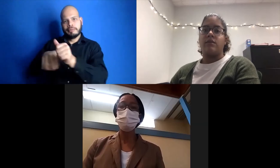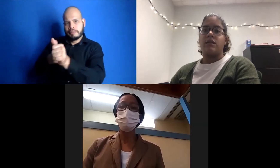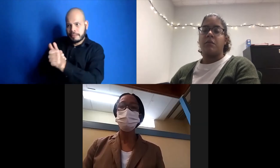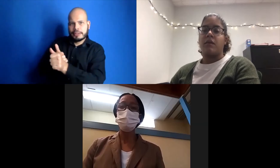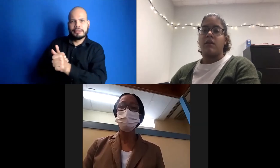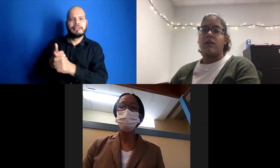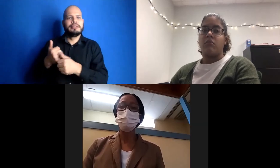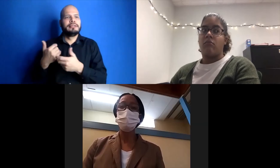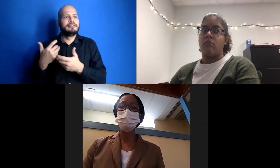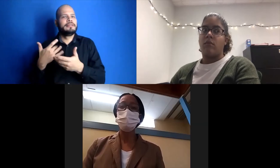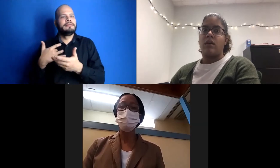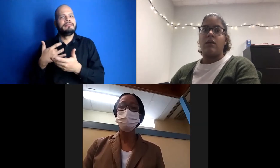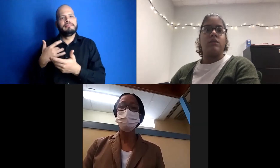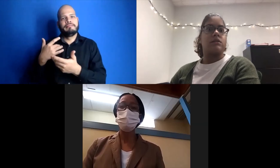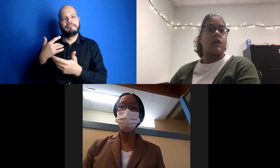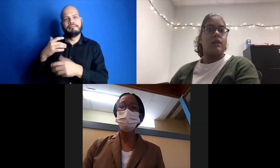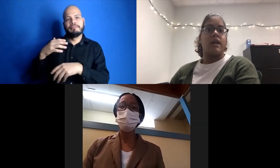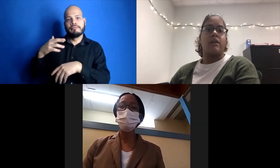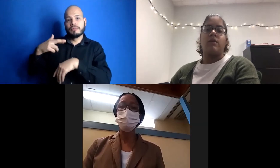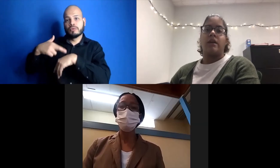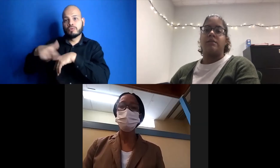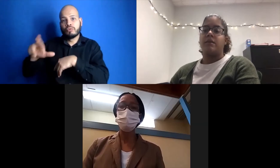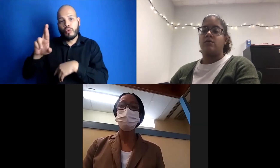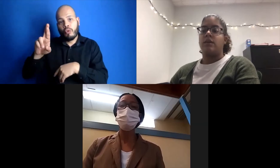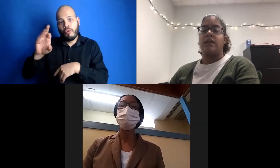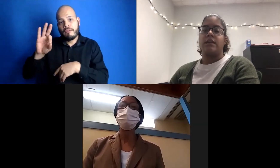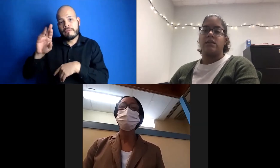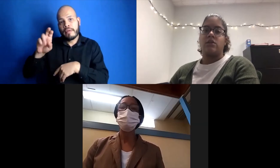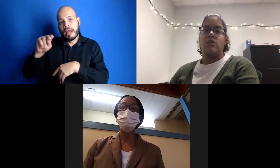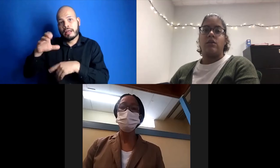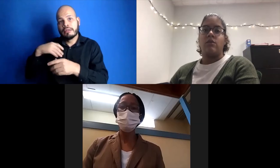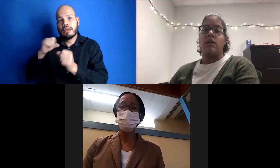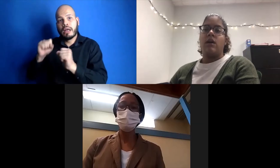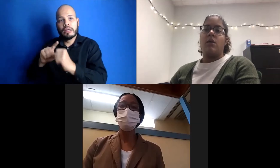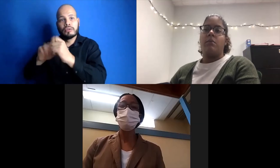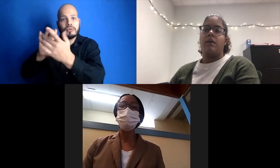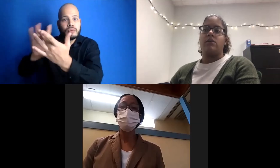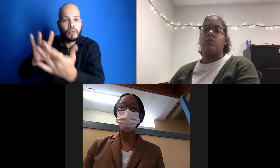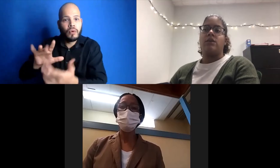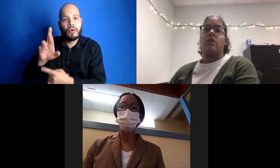something we can always contact you guys because we can get to know you but also we know we have